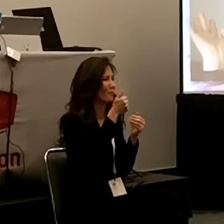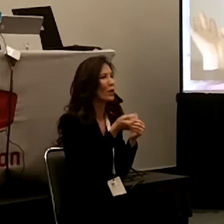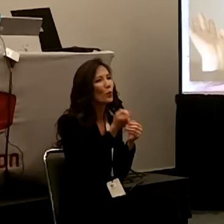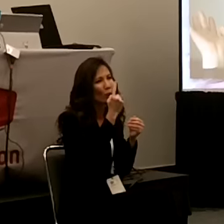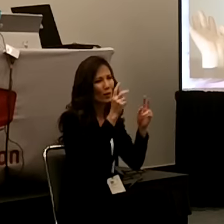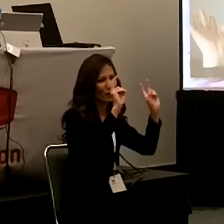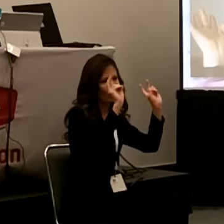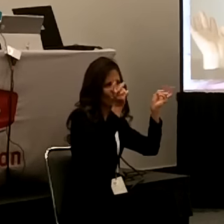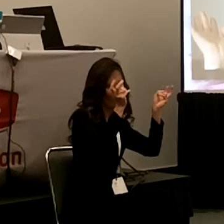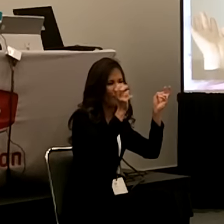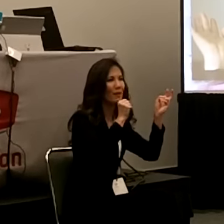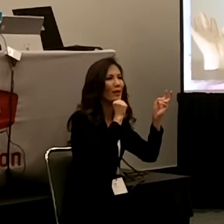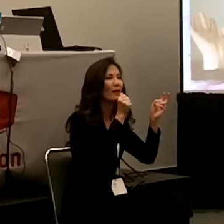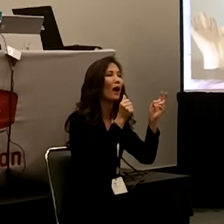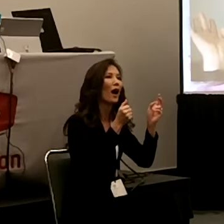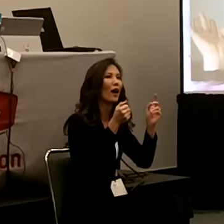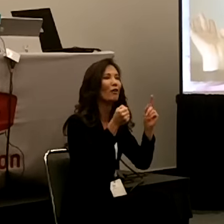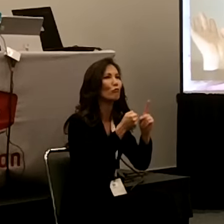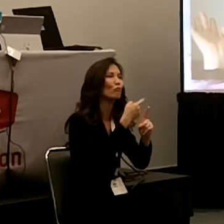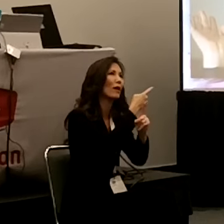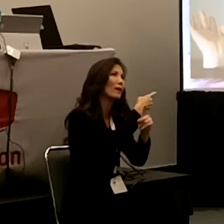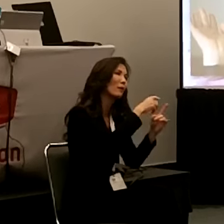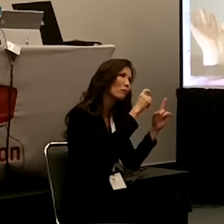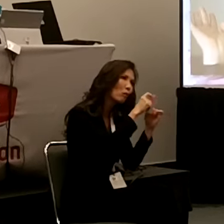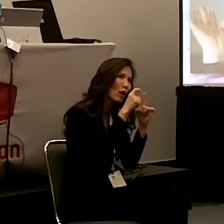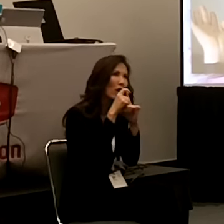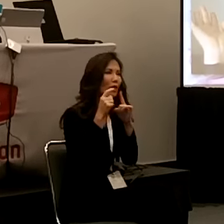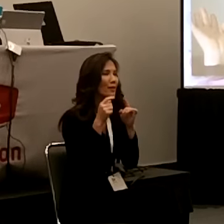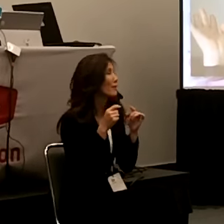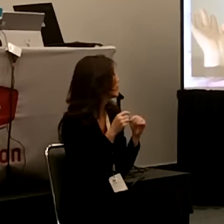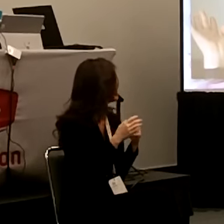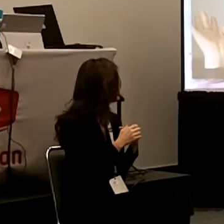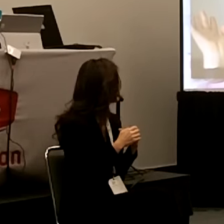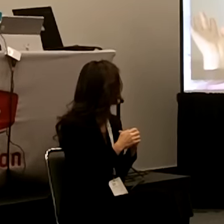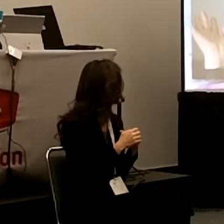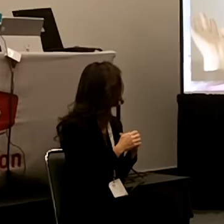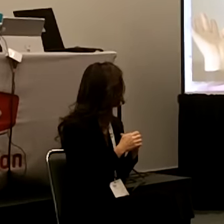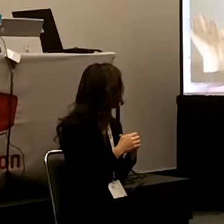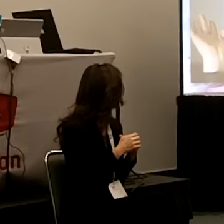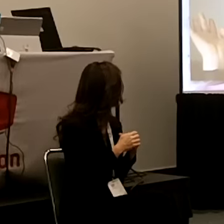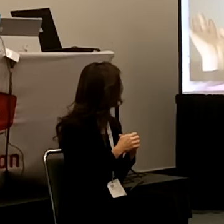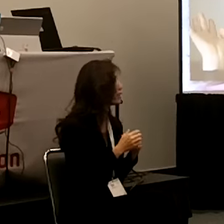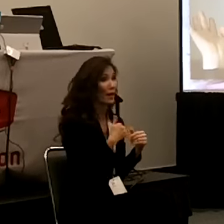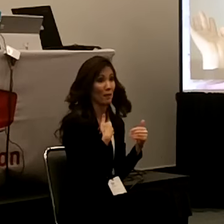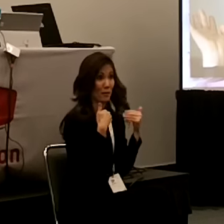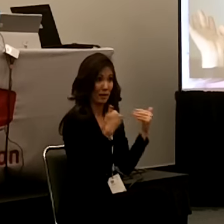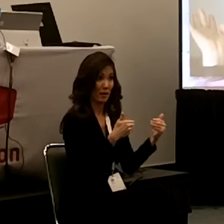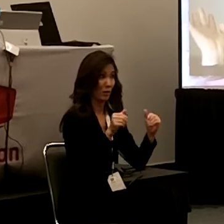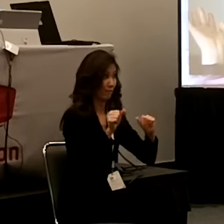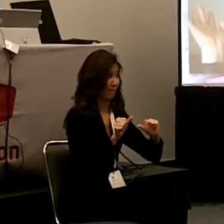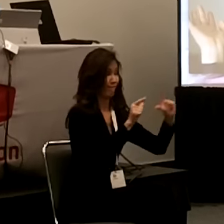just a bunch of random words back to back to back. And what we're gonna do is I'm gonna play it once,